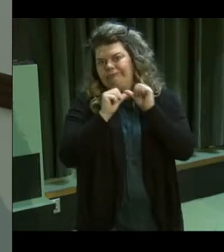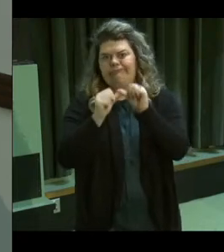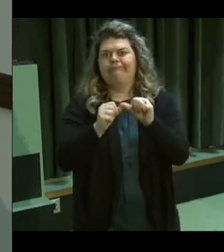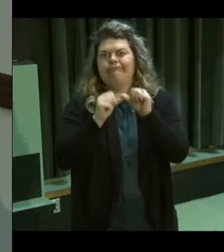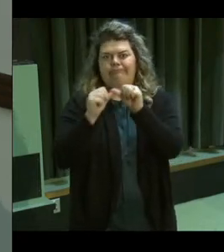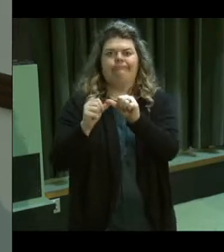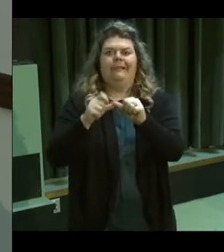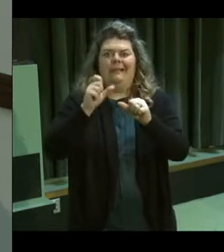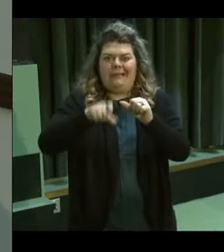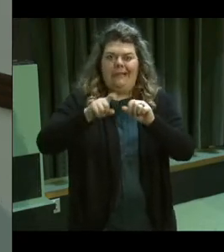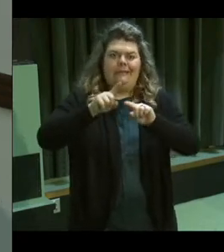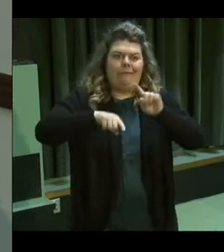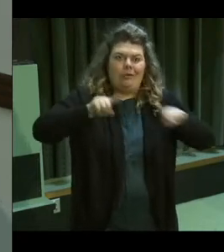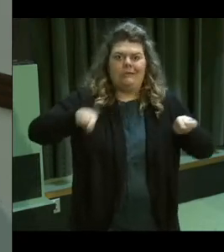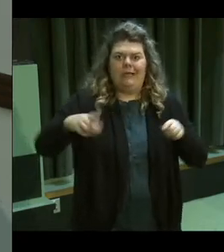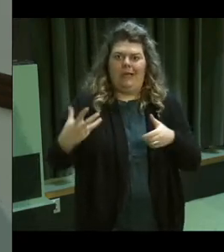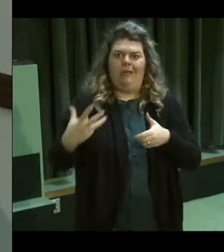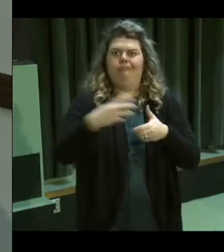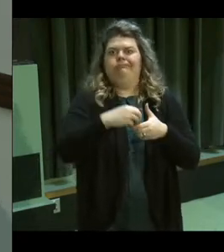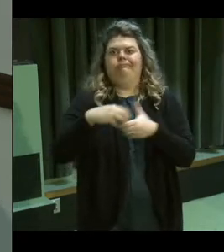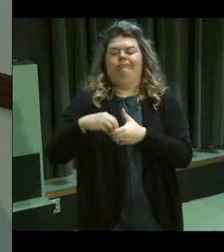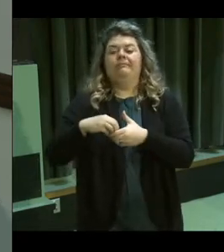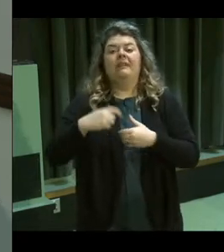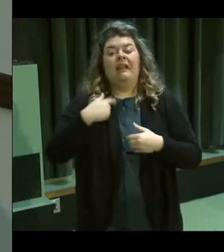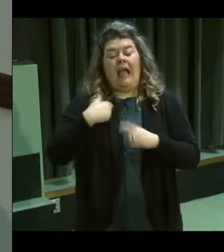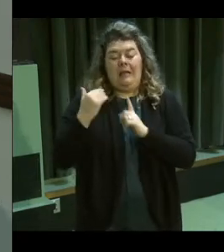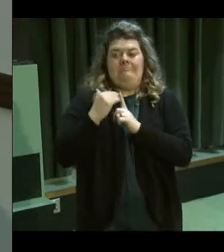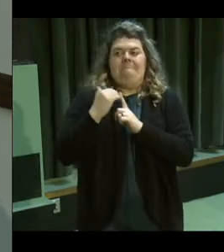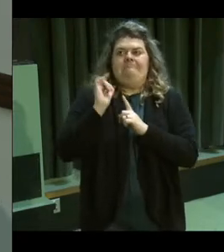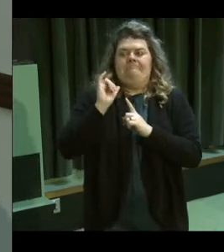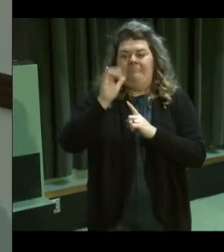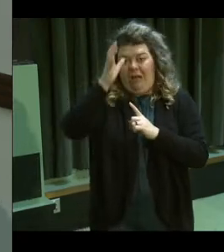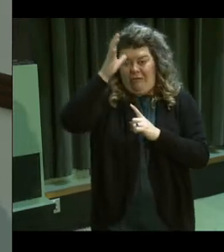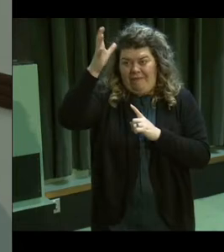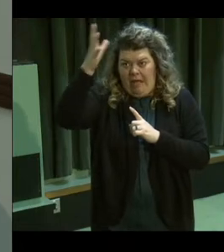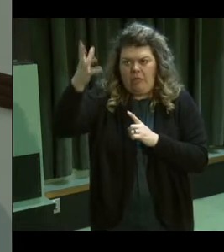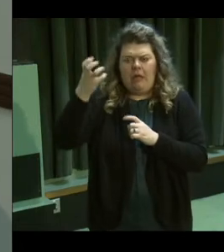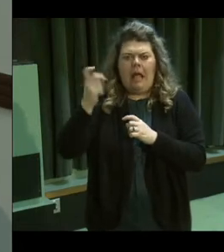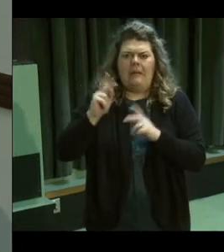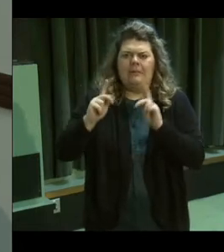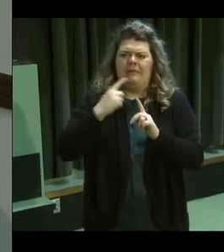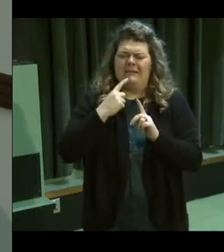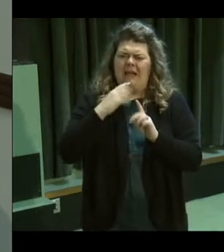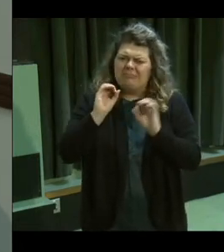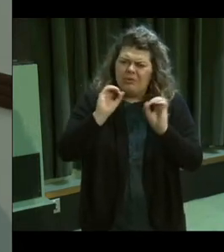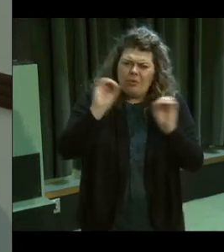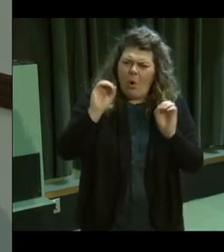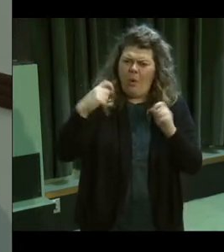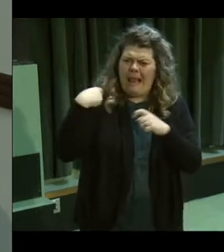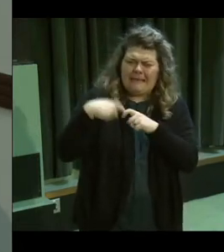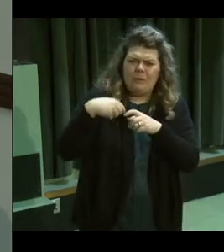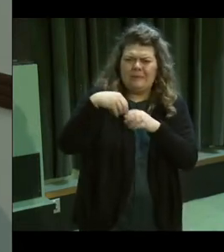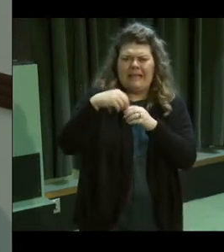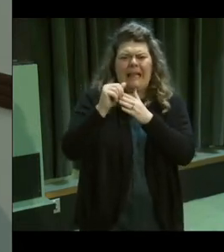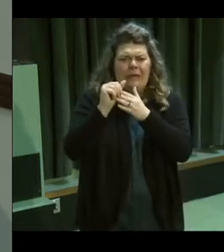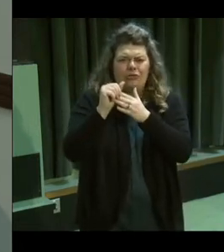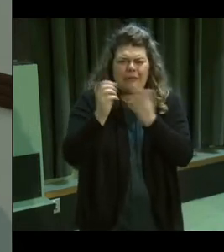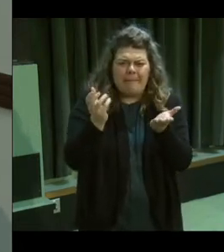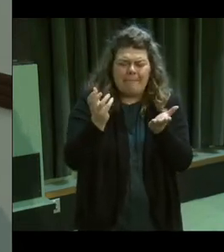reminded that my grandfather was often criticized for having